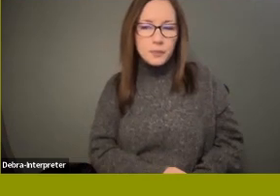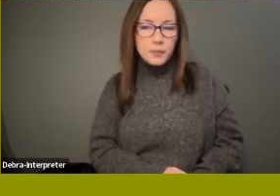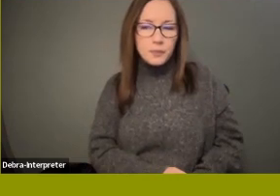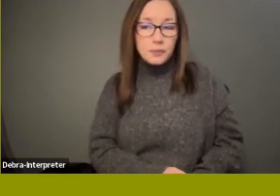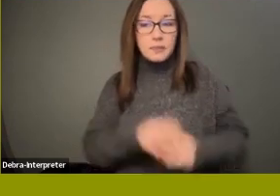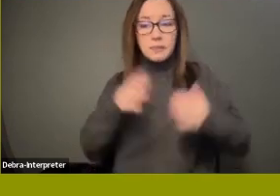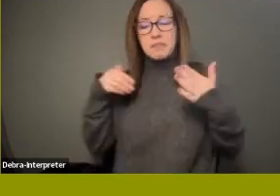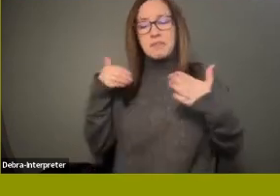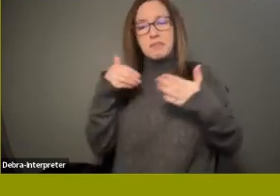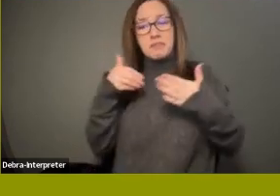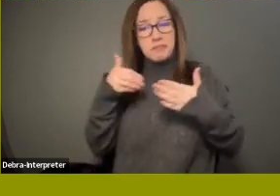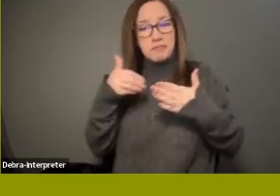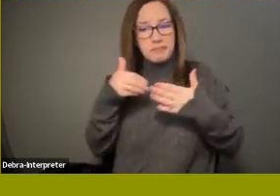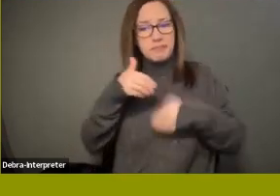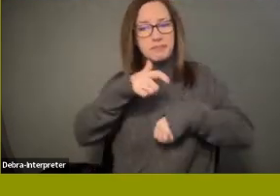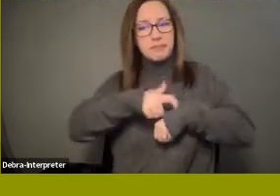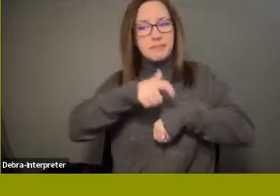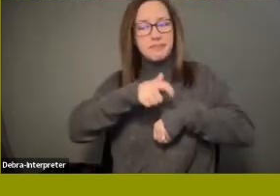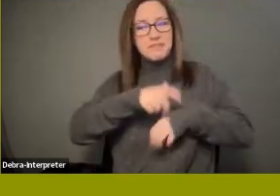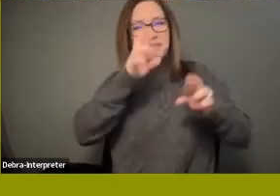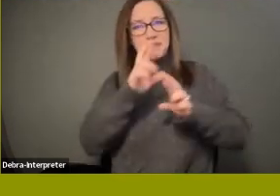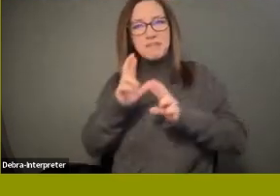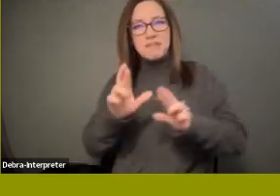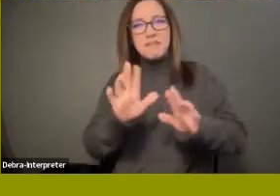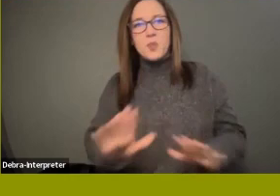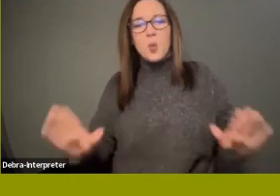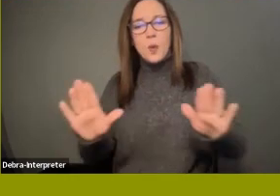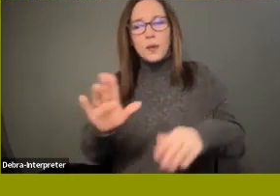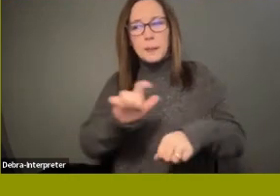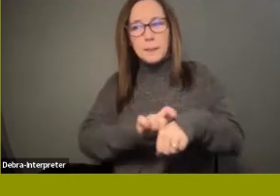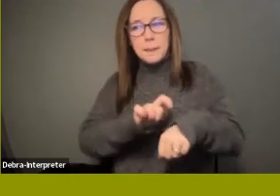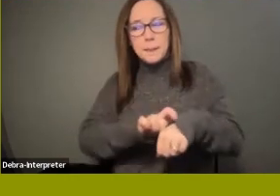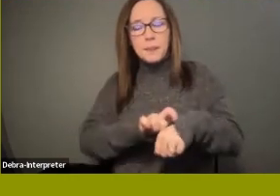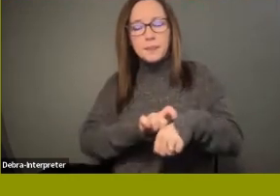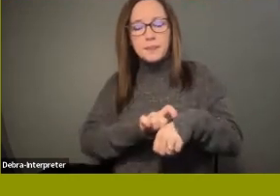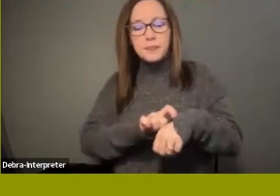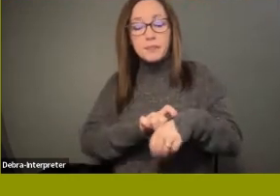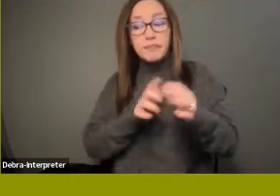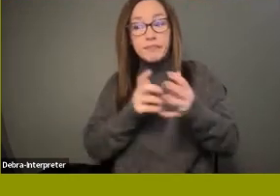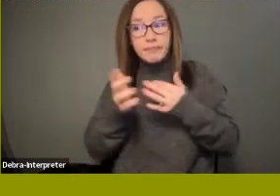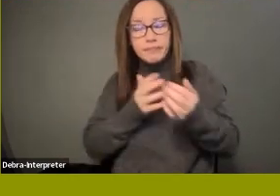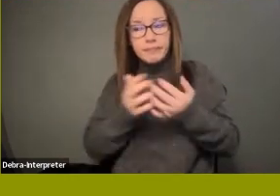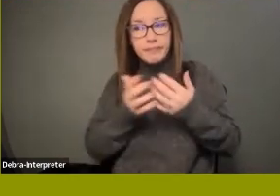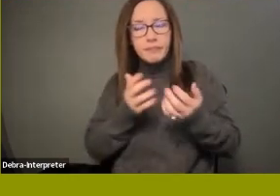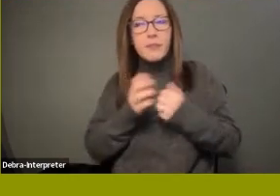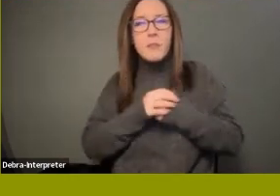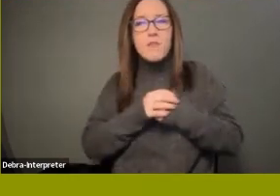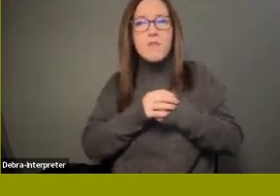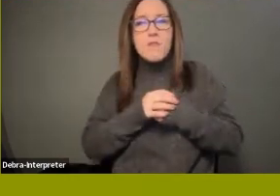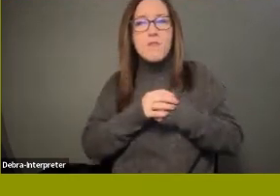appreciate it. Okay. <<<: We are coming close to the top of the